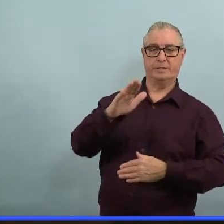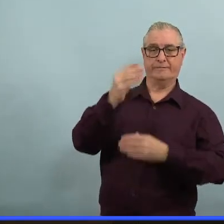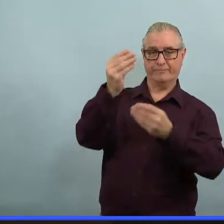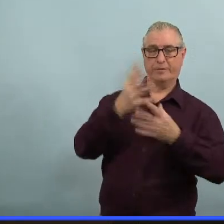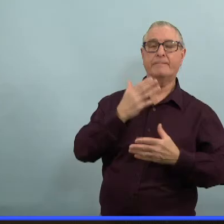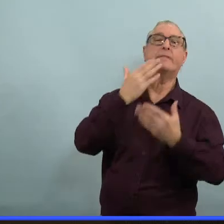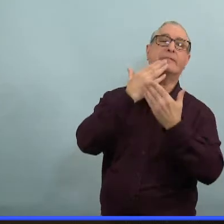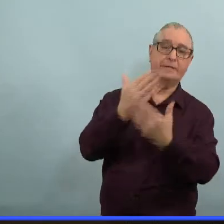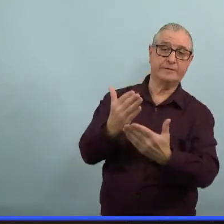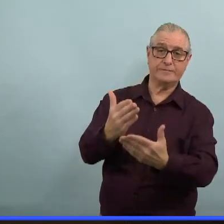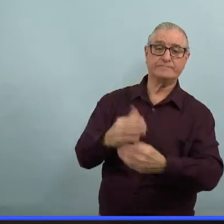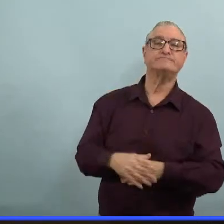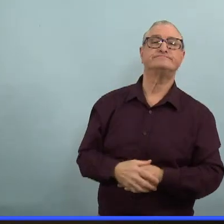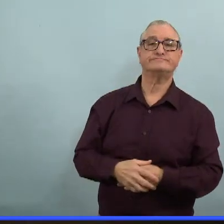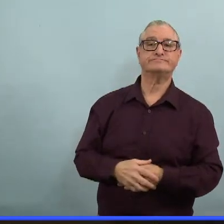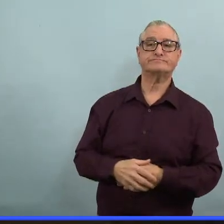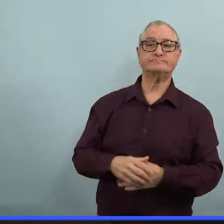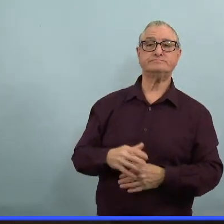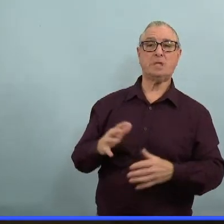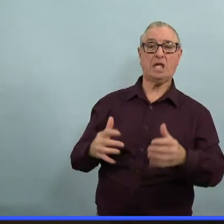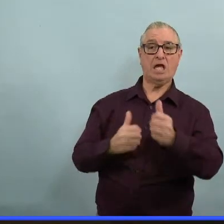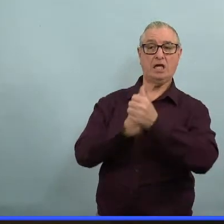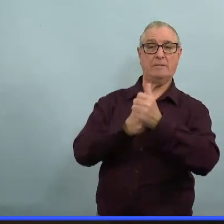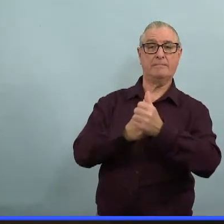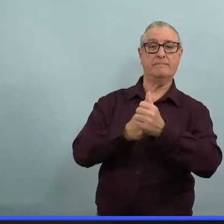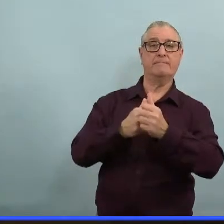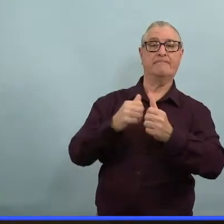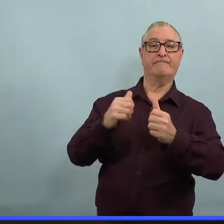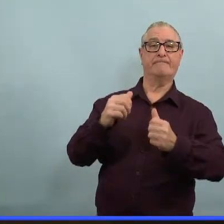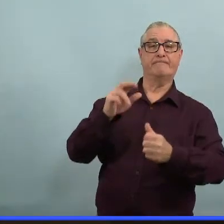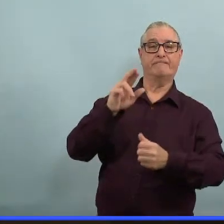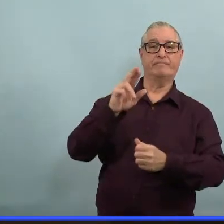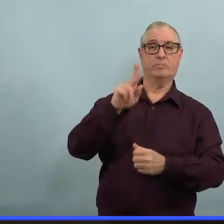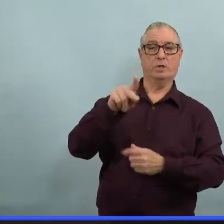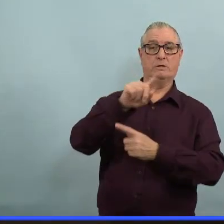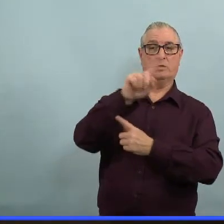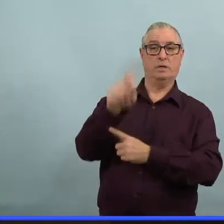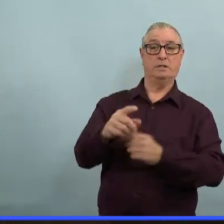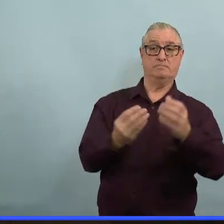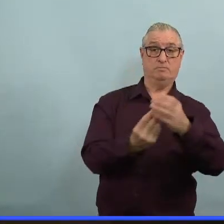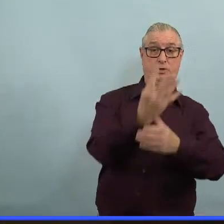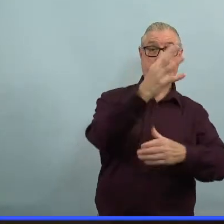restriction free manitoba in just two or three months time a lot of people may not be comfortable